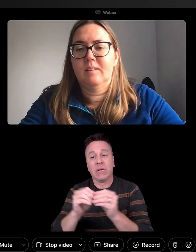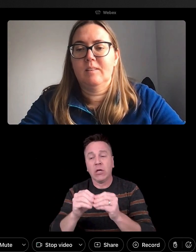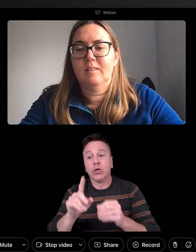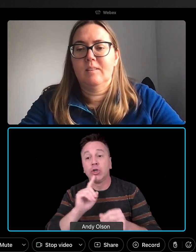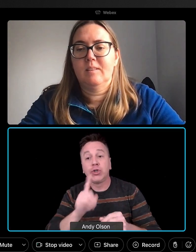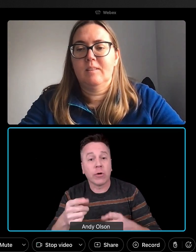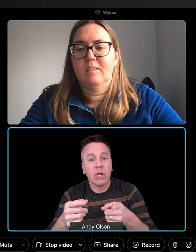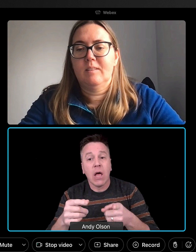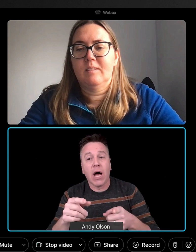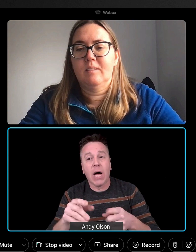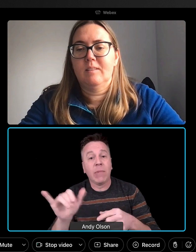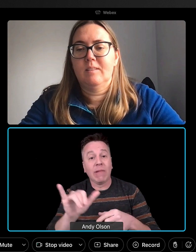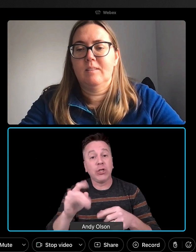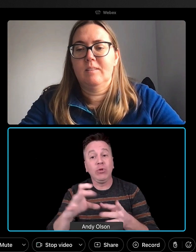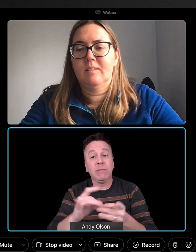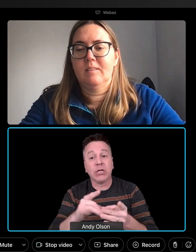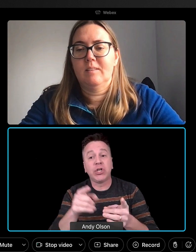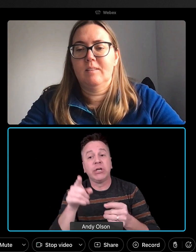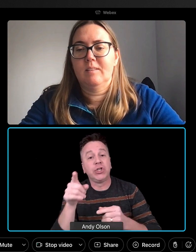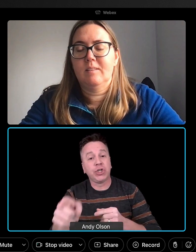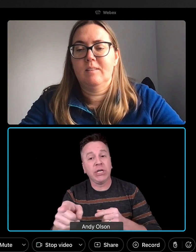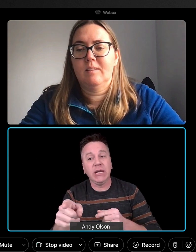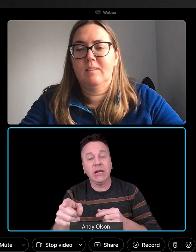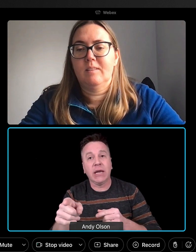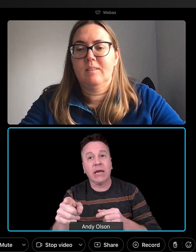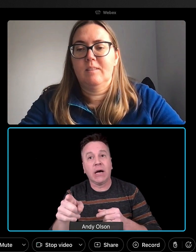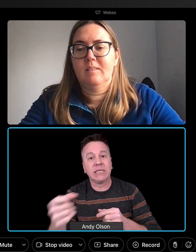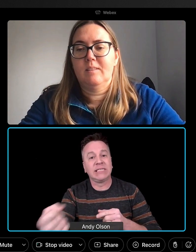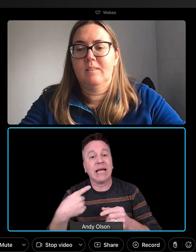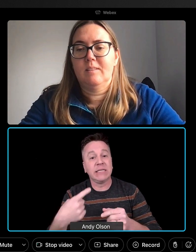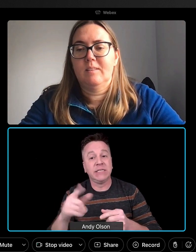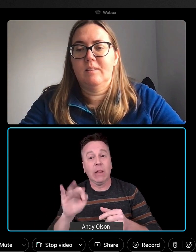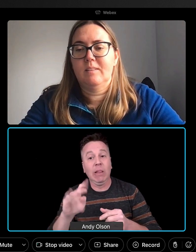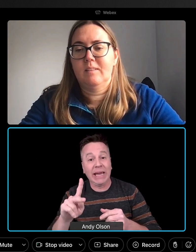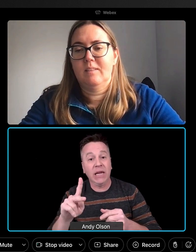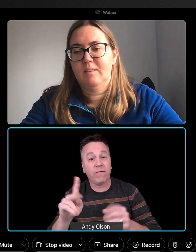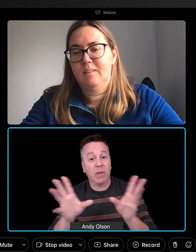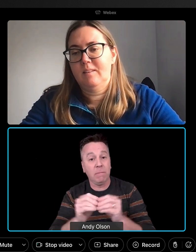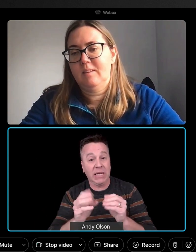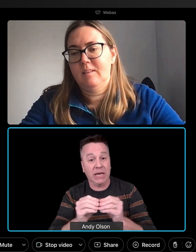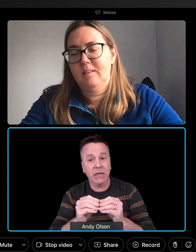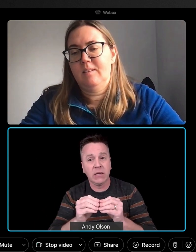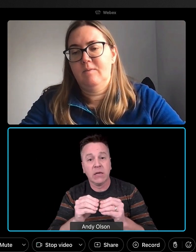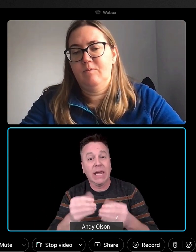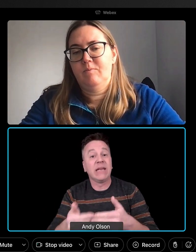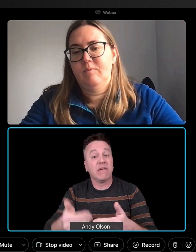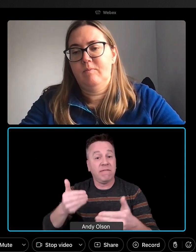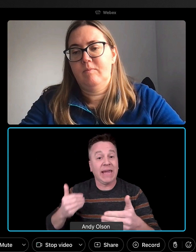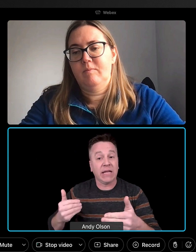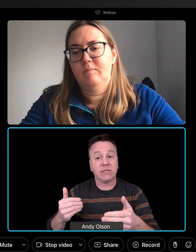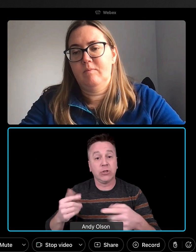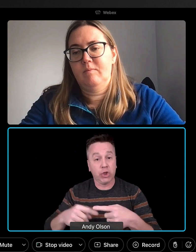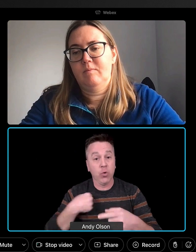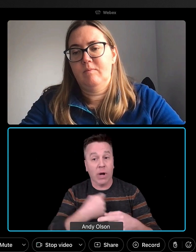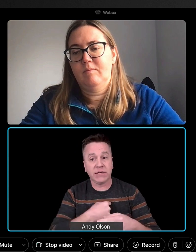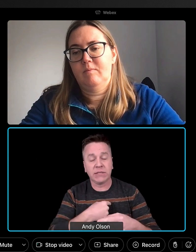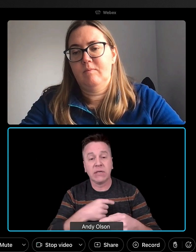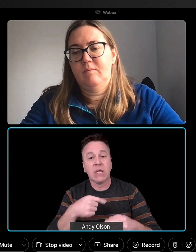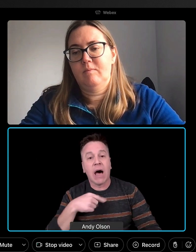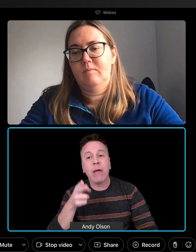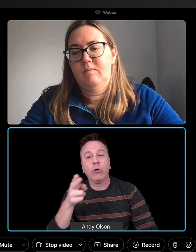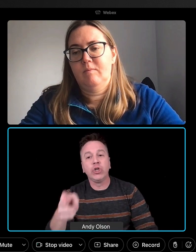Sure, like, Julie mentioned, she sends the link for the meeting in advance to us.